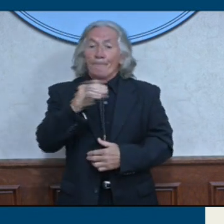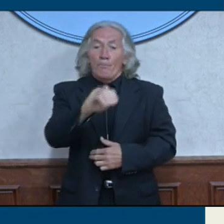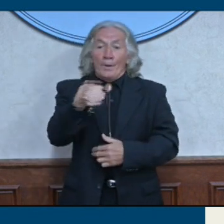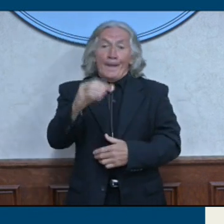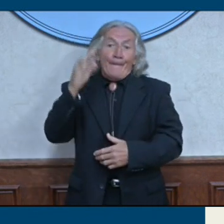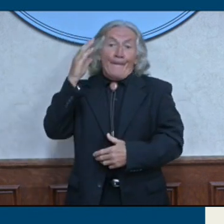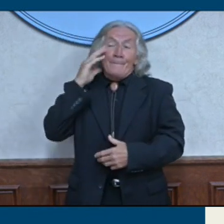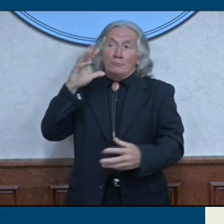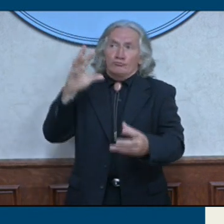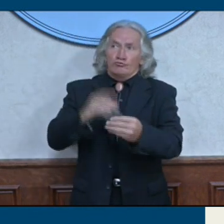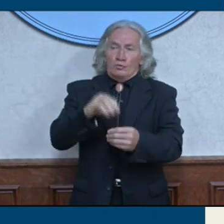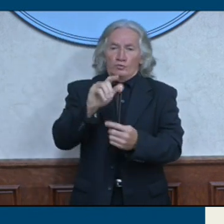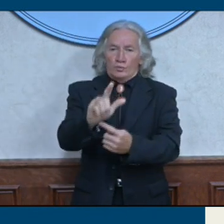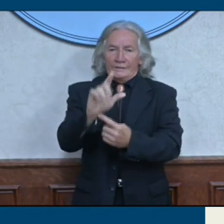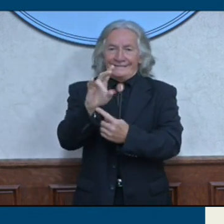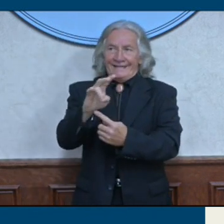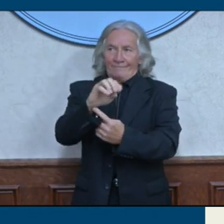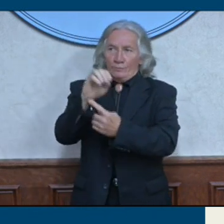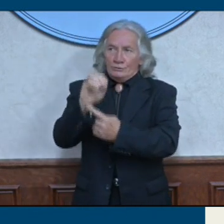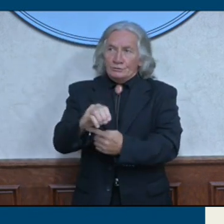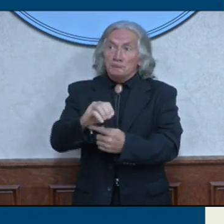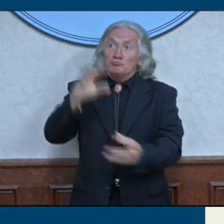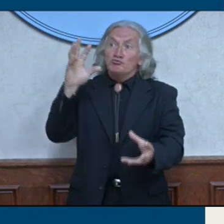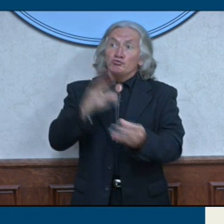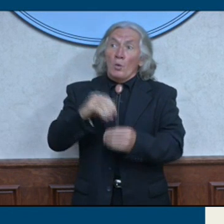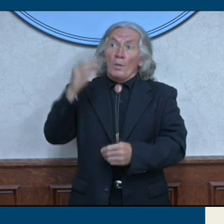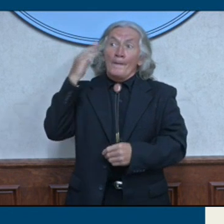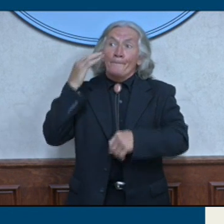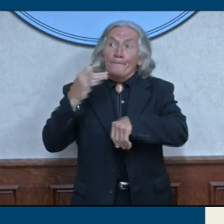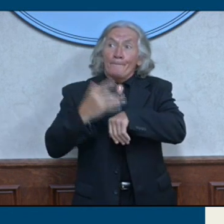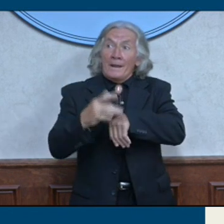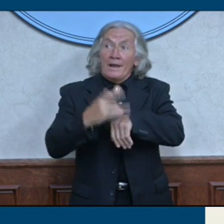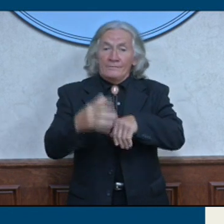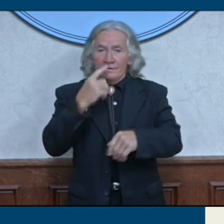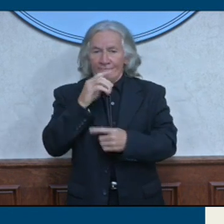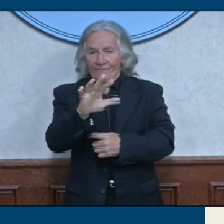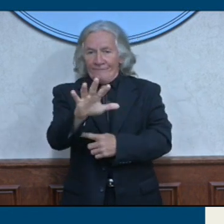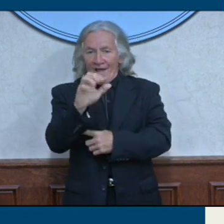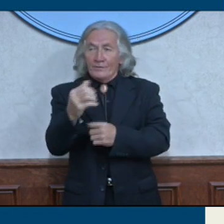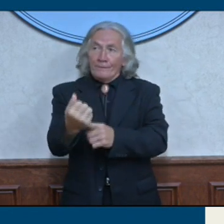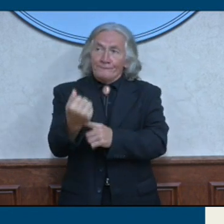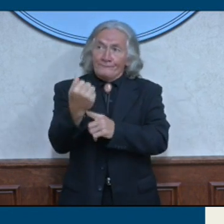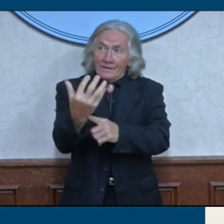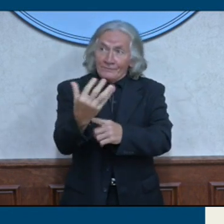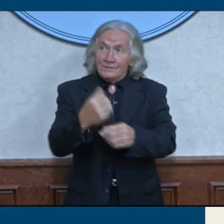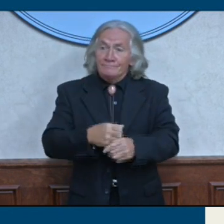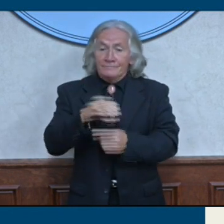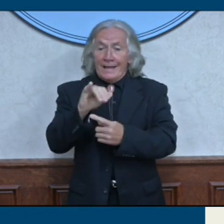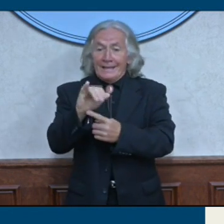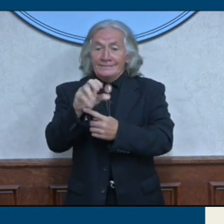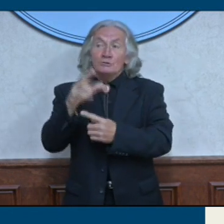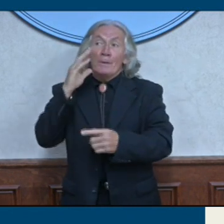TYLER UNDER EAST TEXAS REGION T S A G IS TOTAL BEDS OF ABOUT 2000. THE PERCENT BEDS ARE